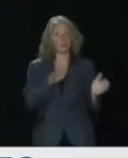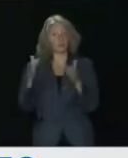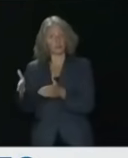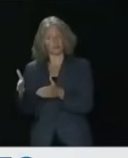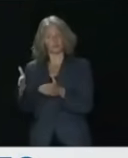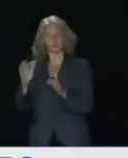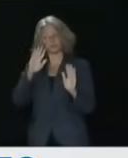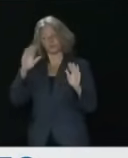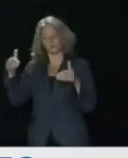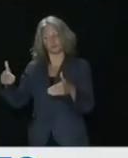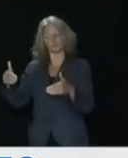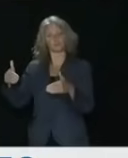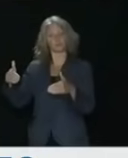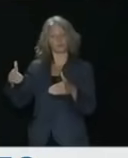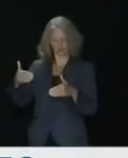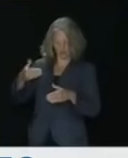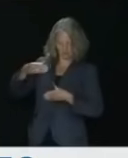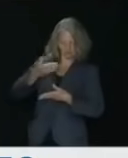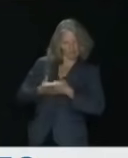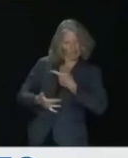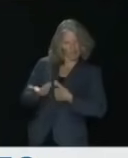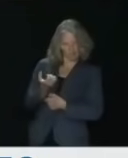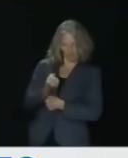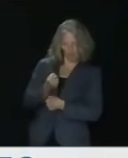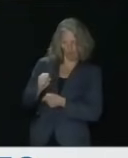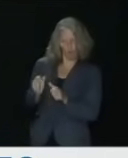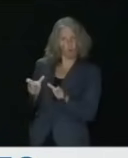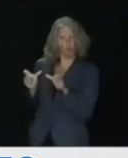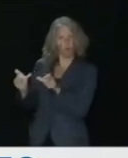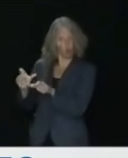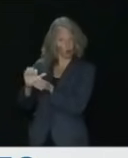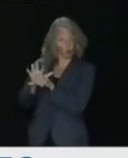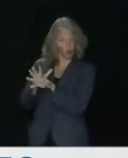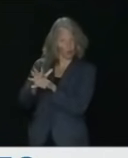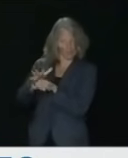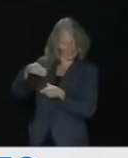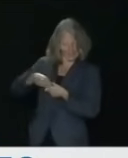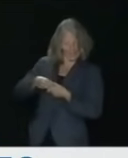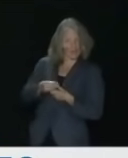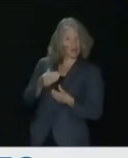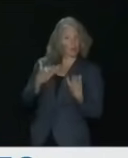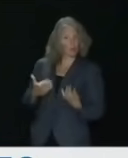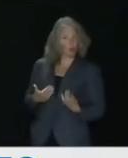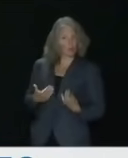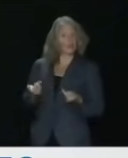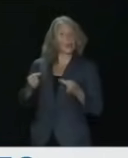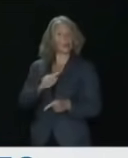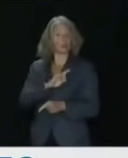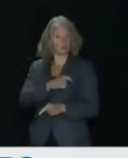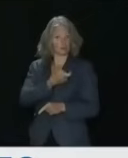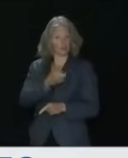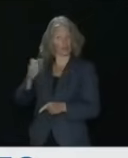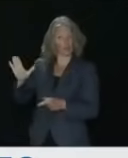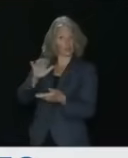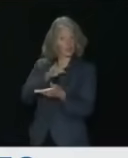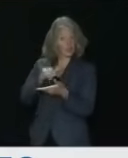AND SO THEN IF YOU LOOKED AT THE